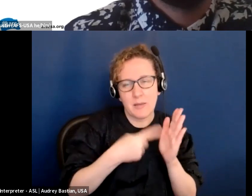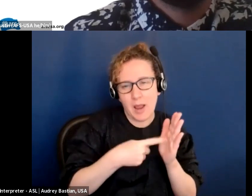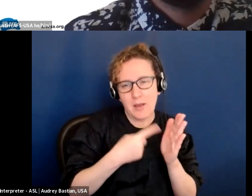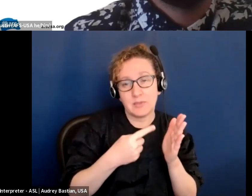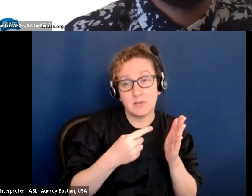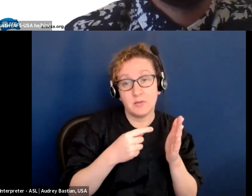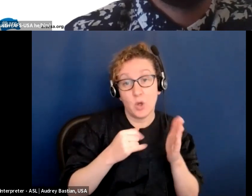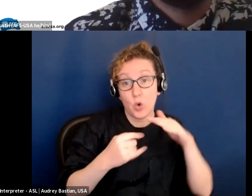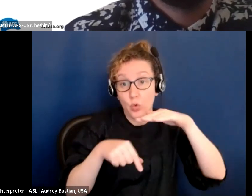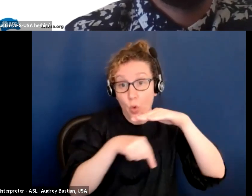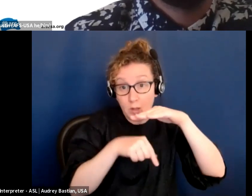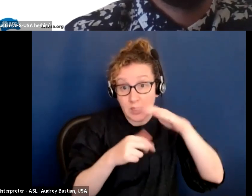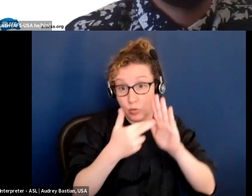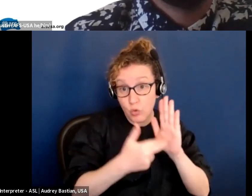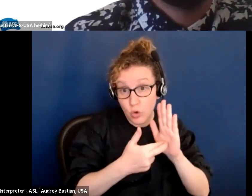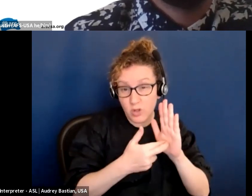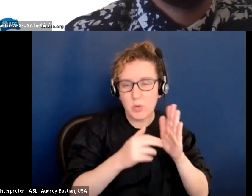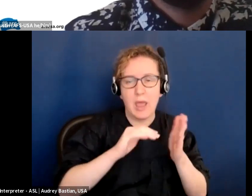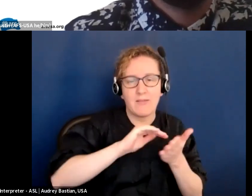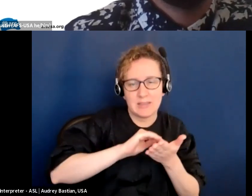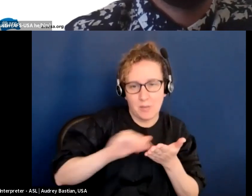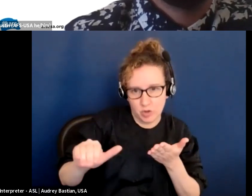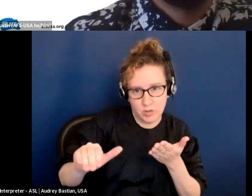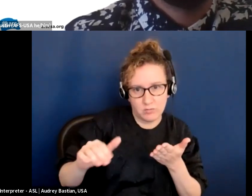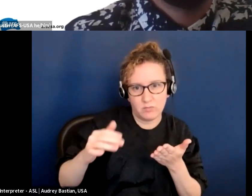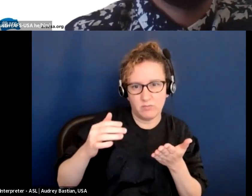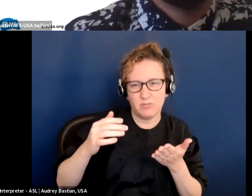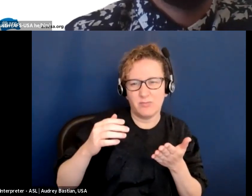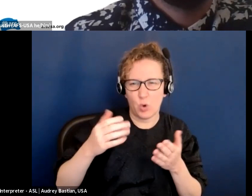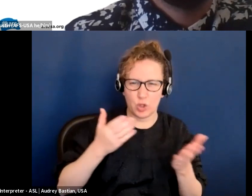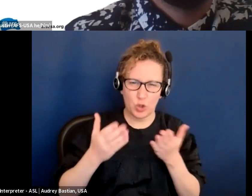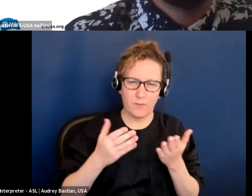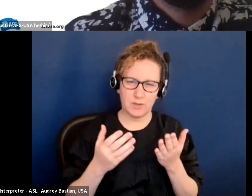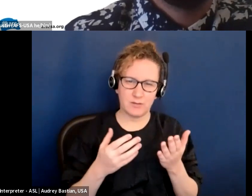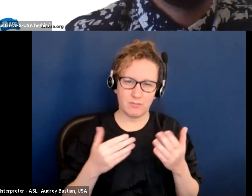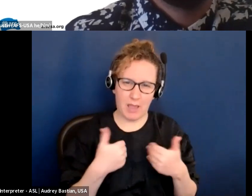Tell us about World Learning's point of view and their disability type resources you encounter